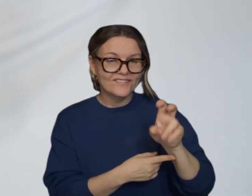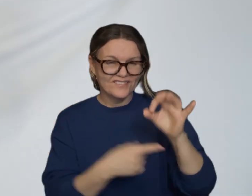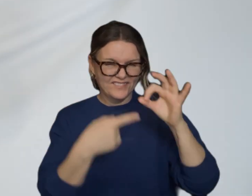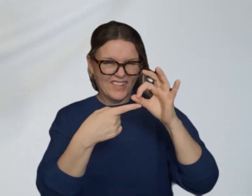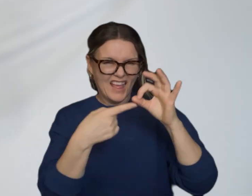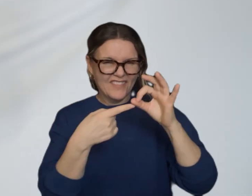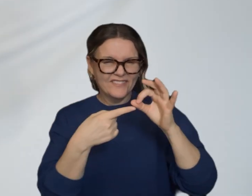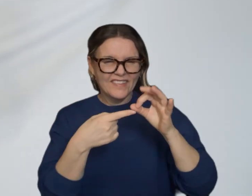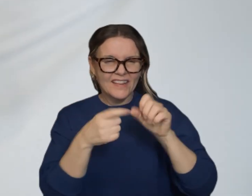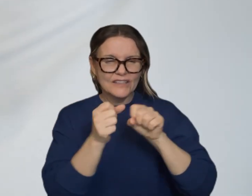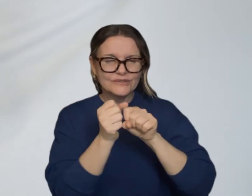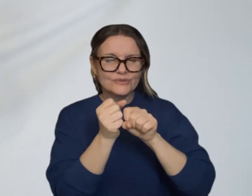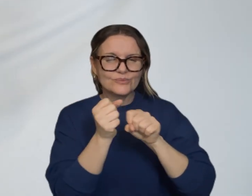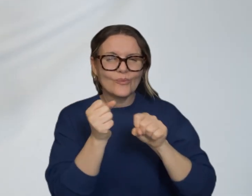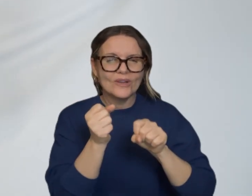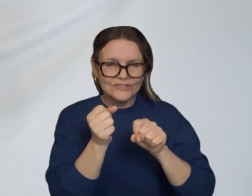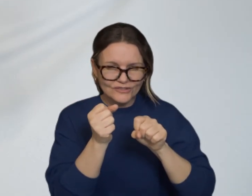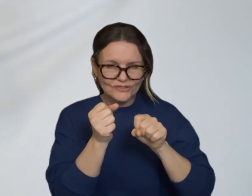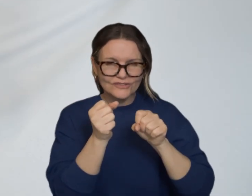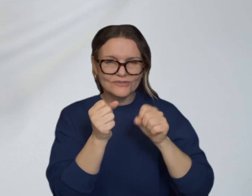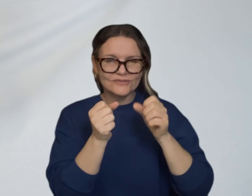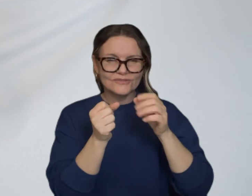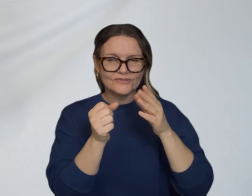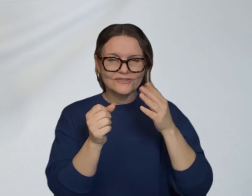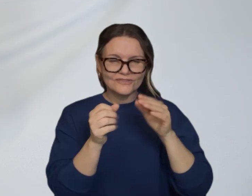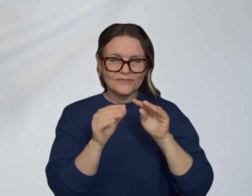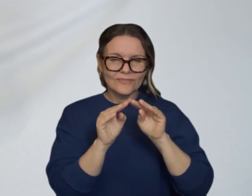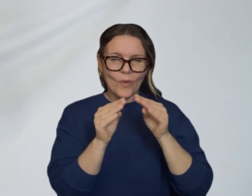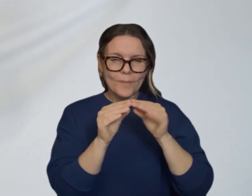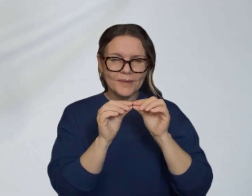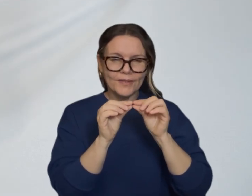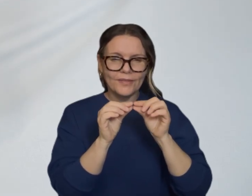when you look at the front of your Cimilre P1 you'll notice you have a mode button a power